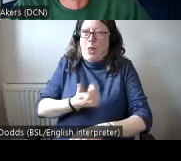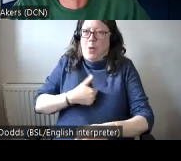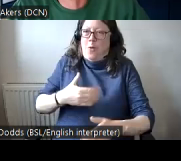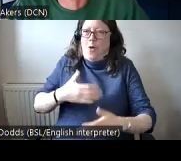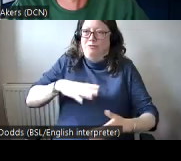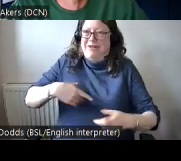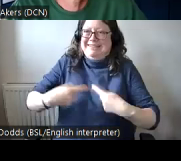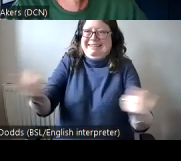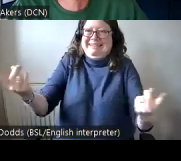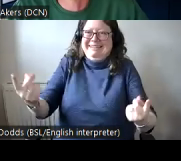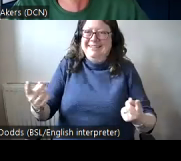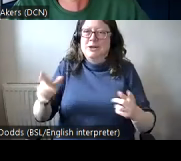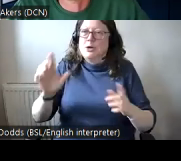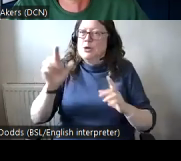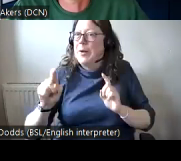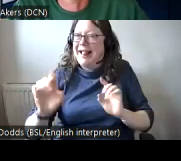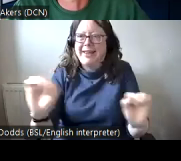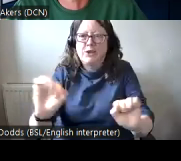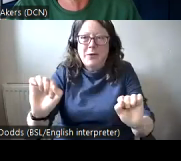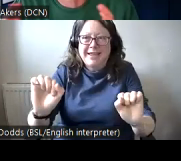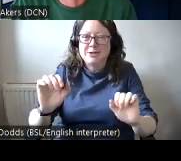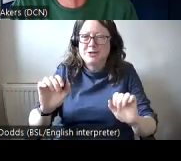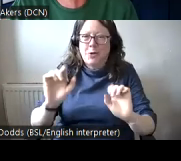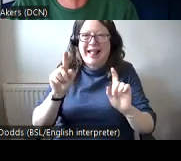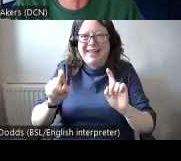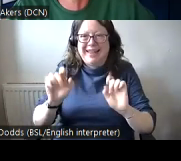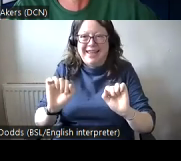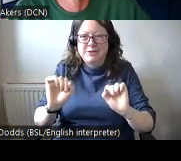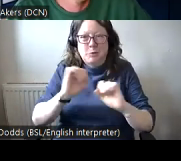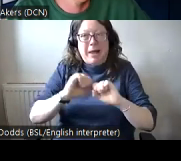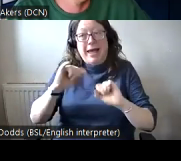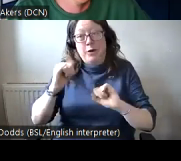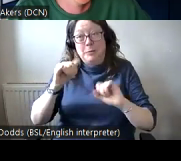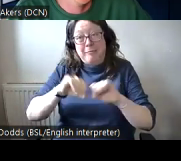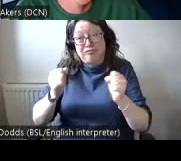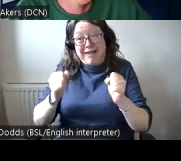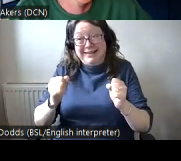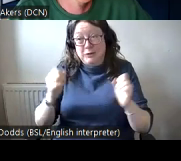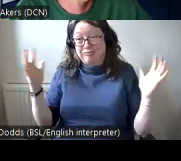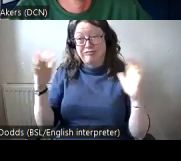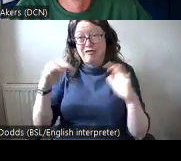Nobody click that link. You might break it if everybody looks at it now. Please don't click the link.